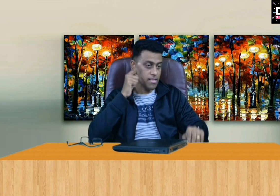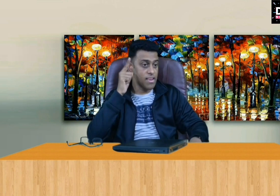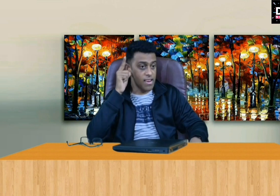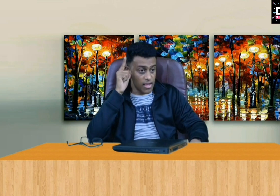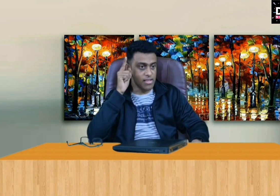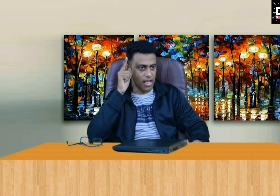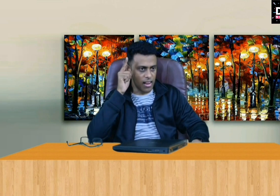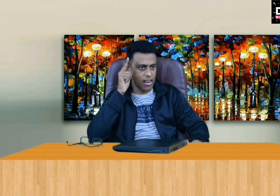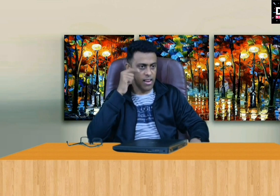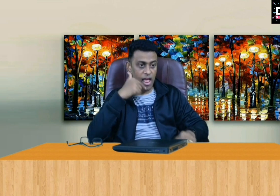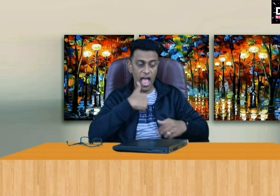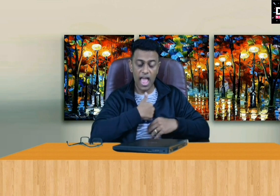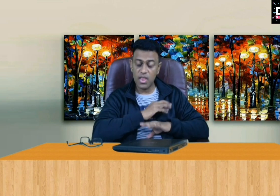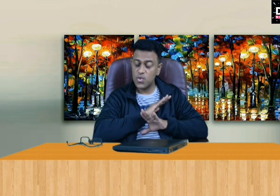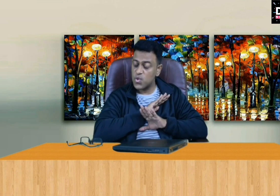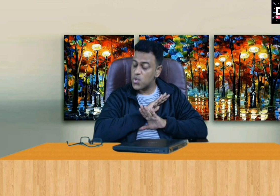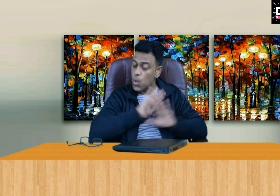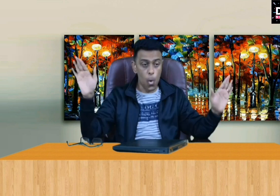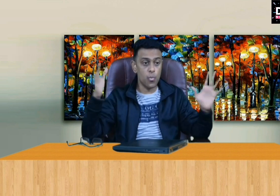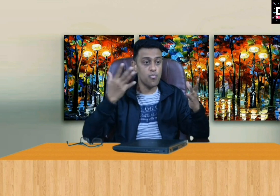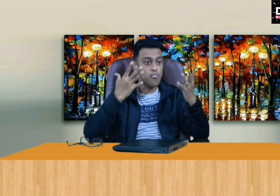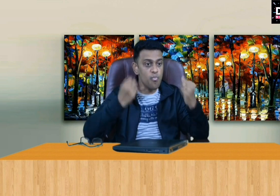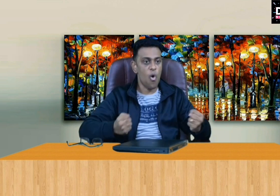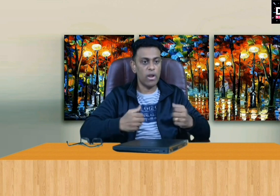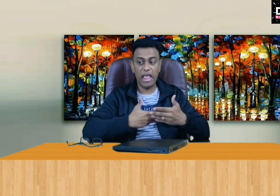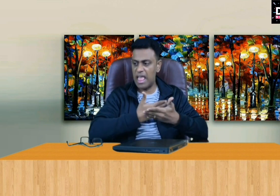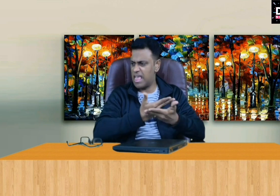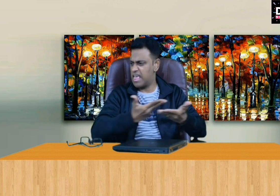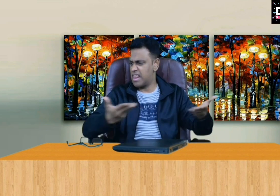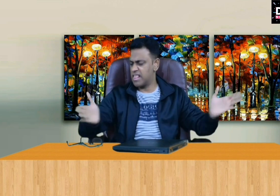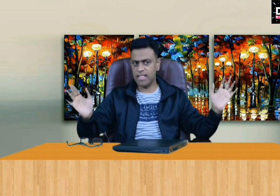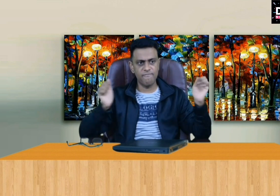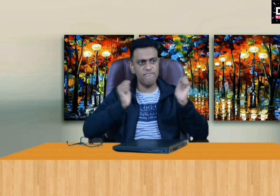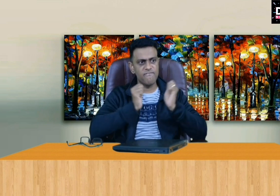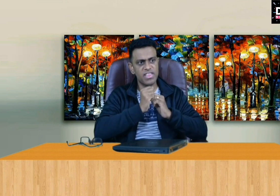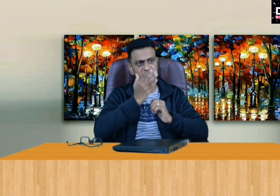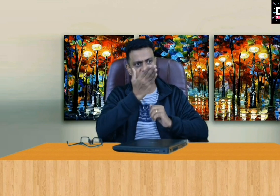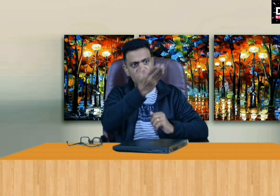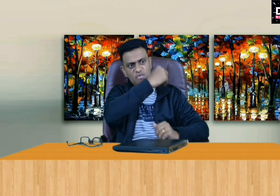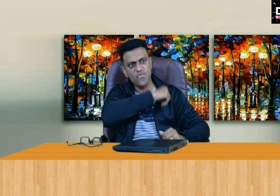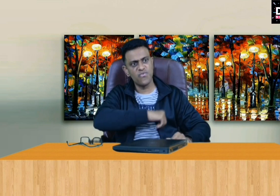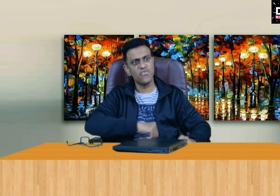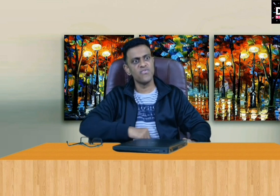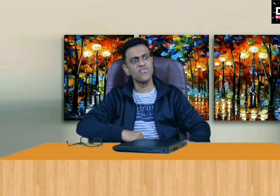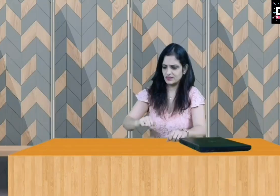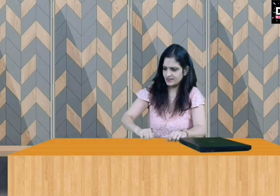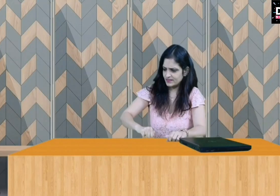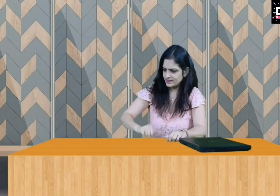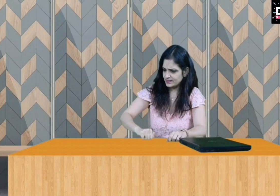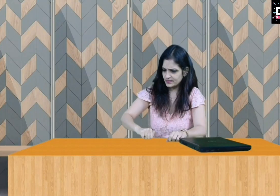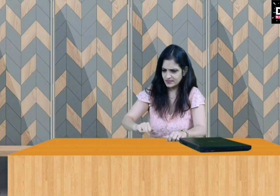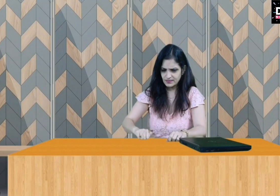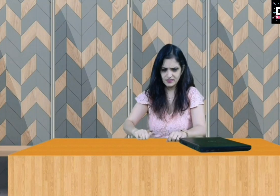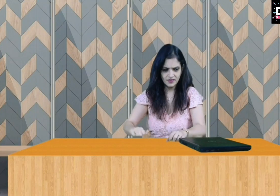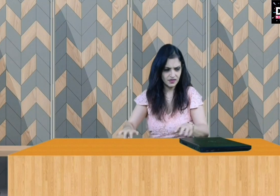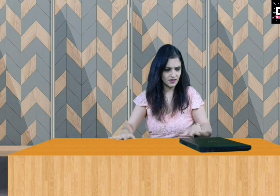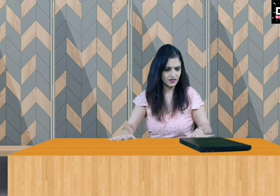Listen, I dont want to do anything with you [Knock Knock Table]